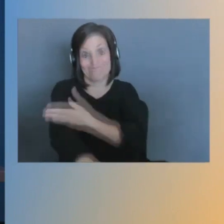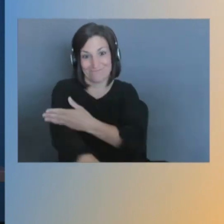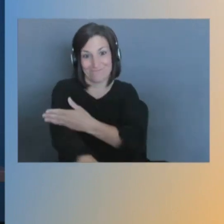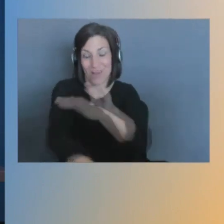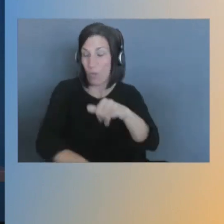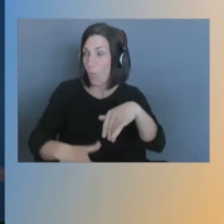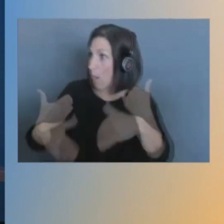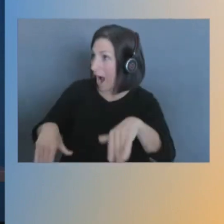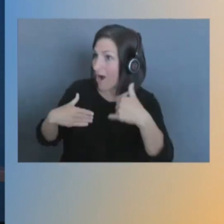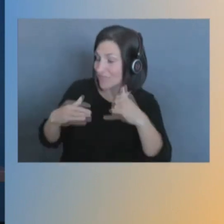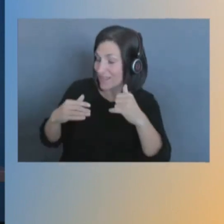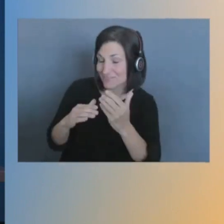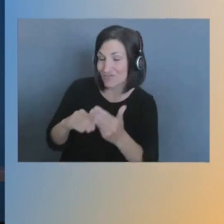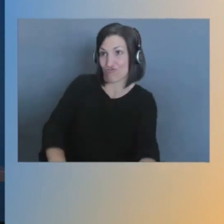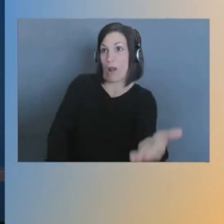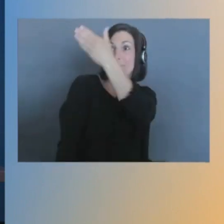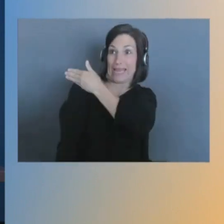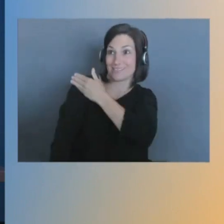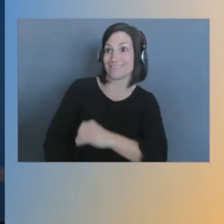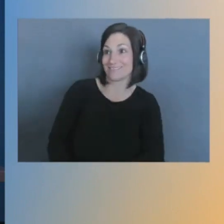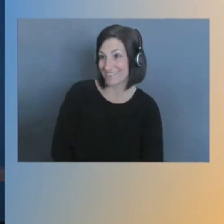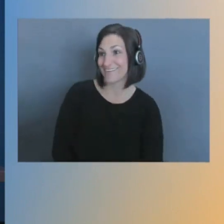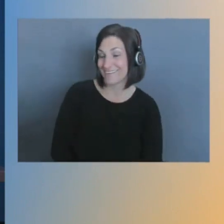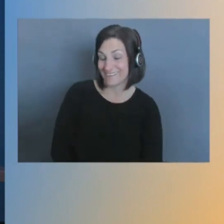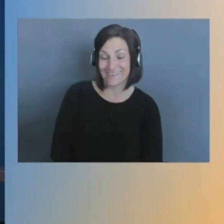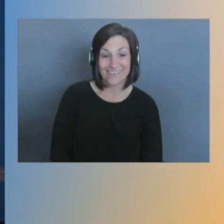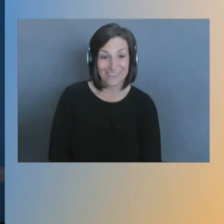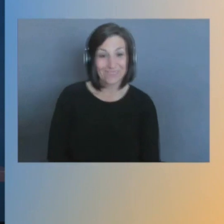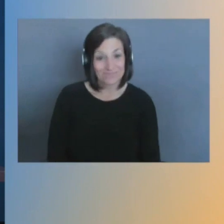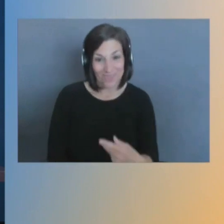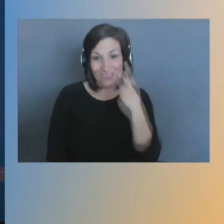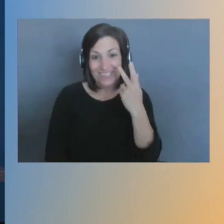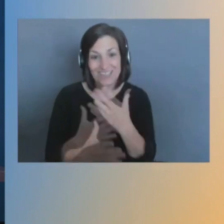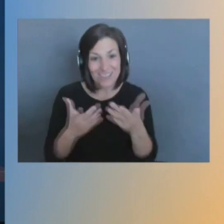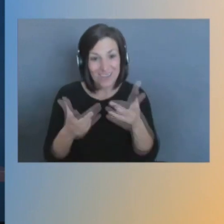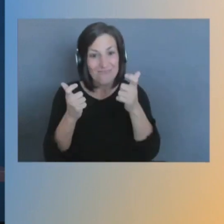But yeah, so we've seen a lot of fast innovation from the Annapurna team.